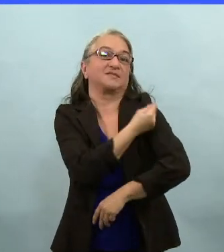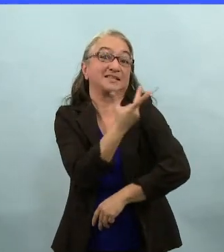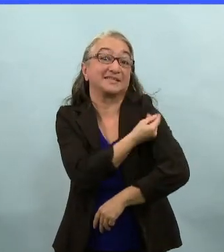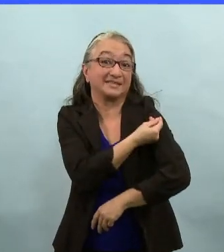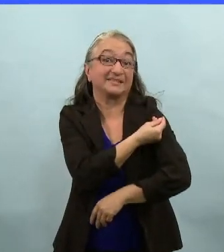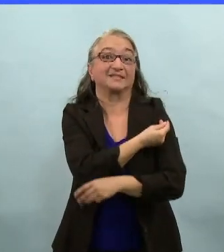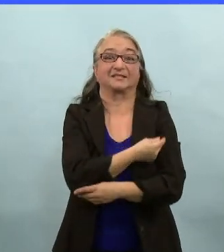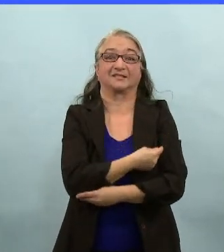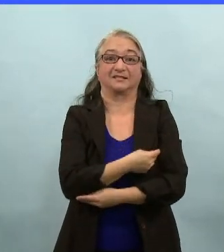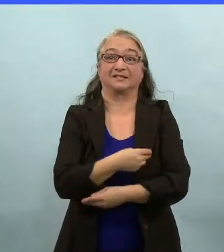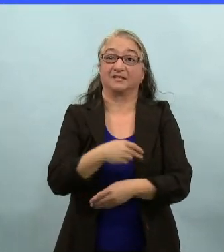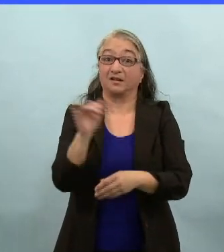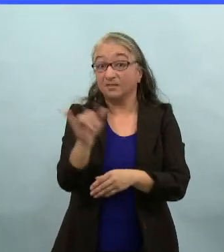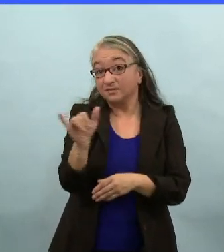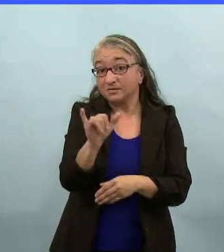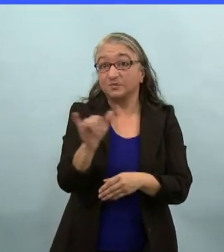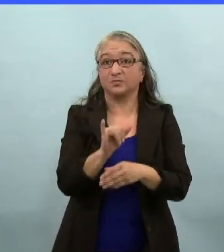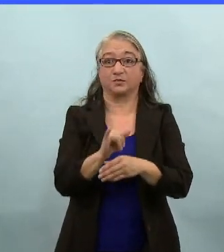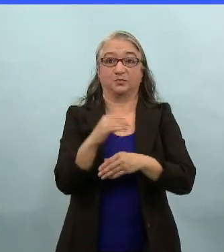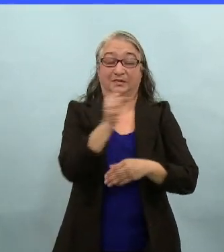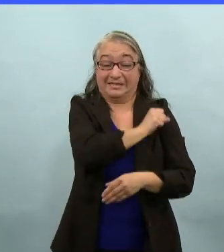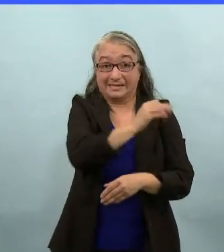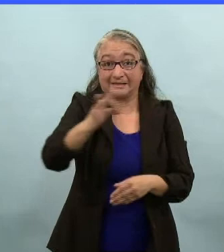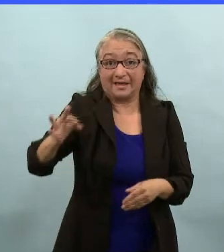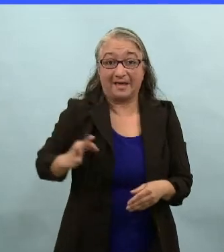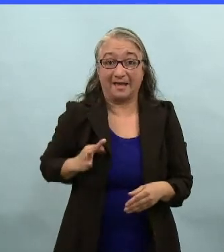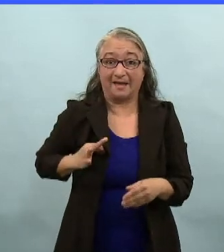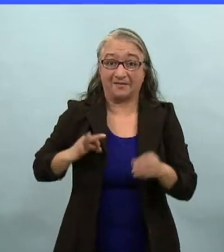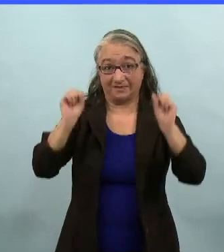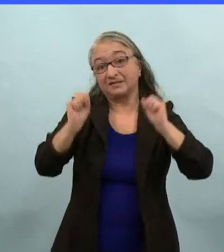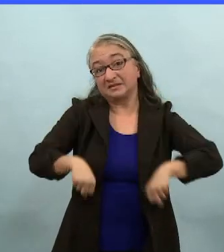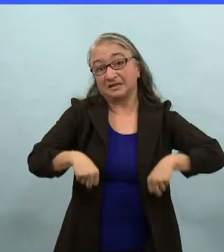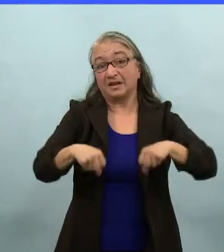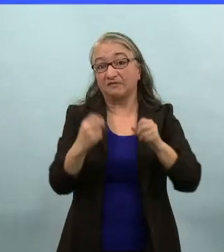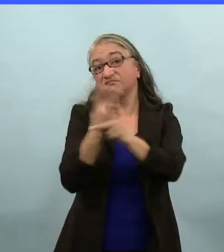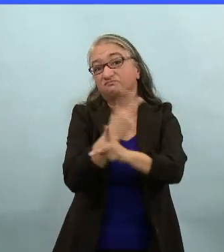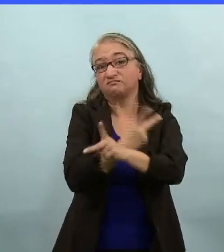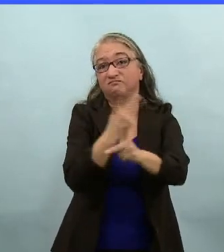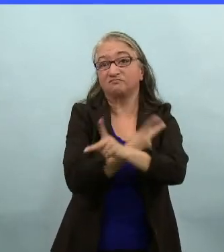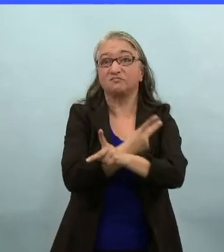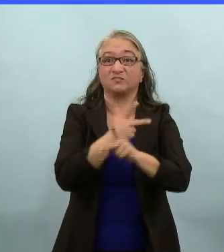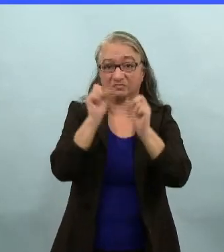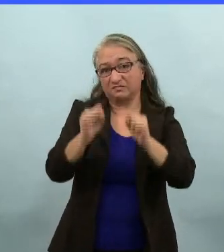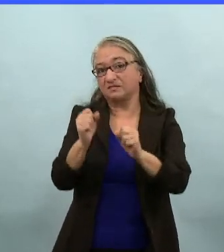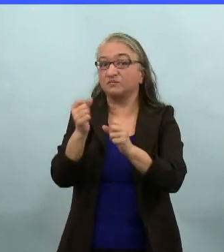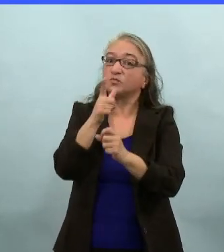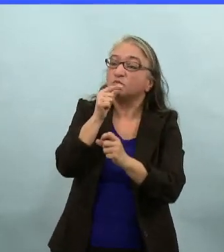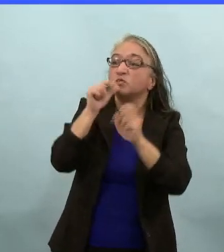staff as well as identifying those eligible for treatment the best way to protect yourself